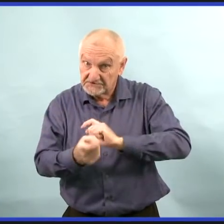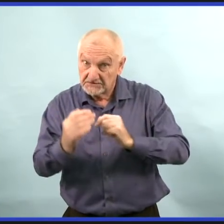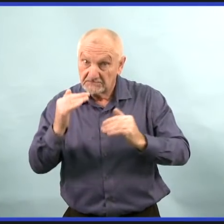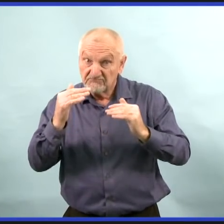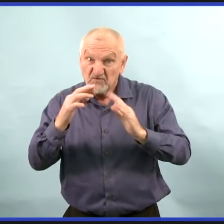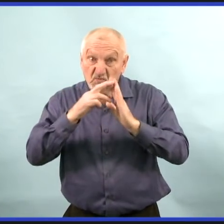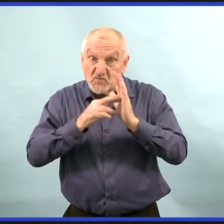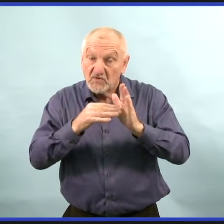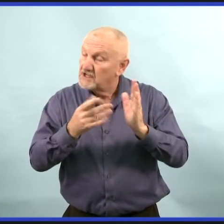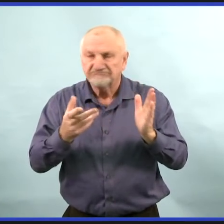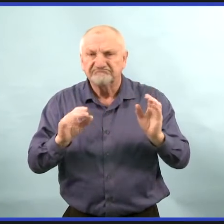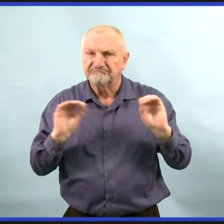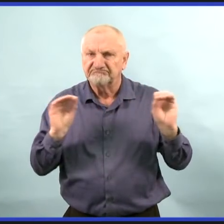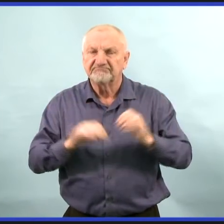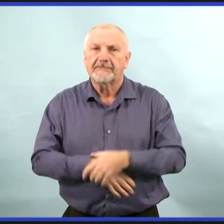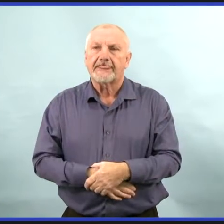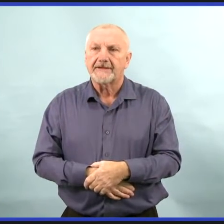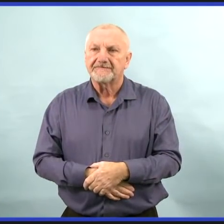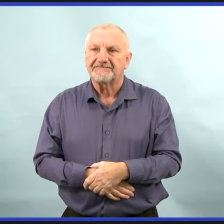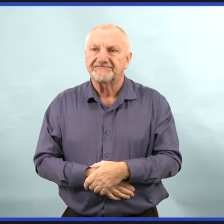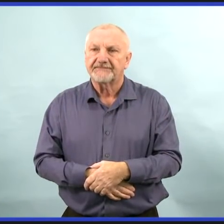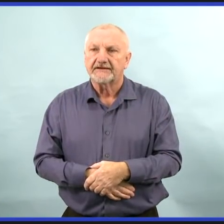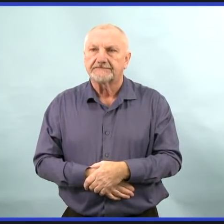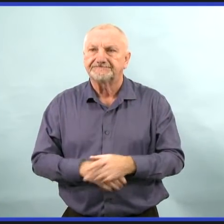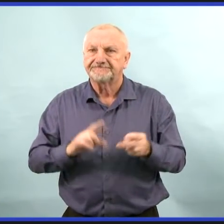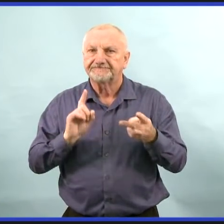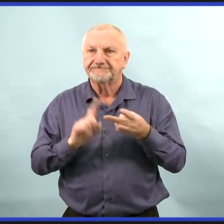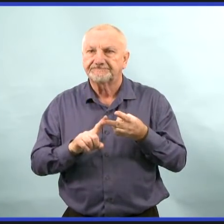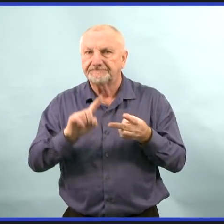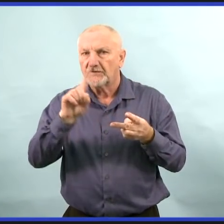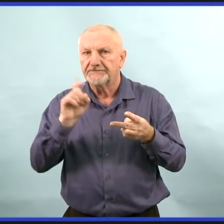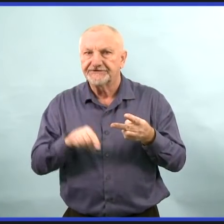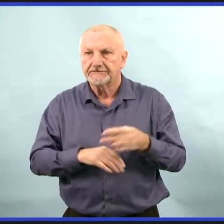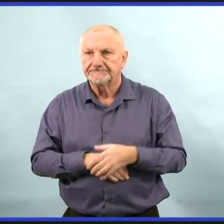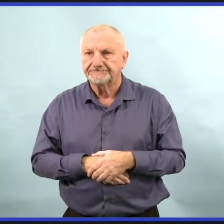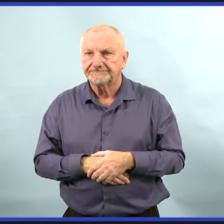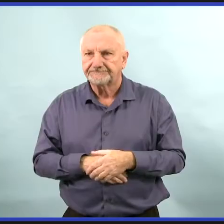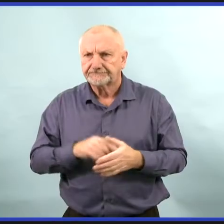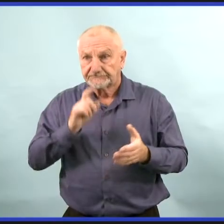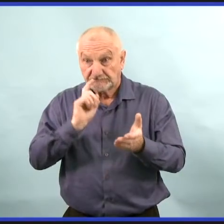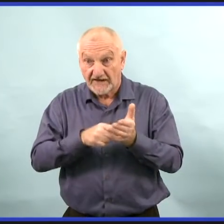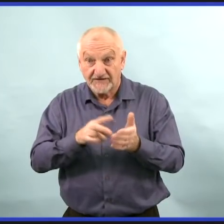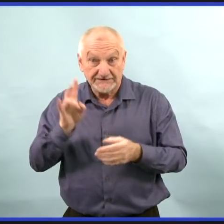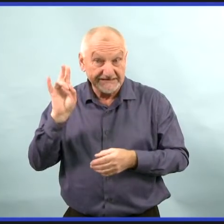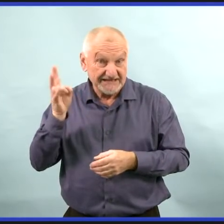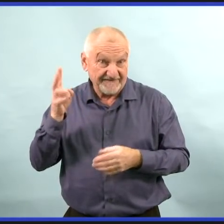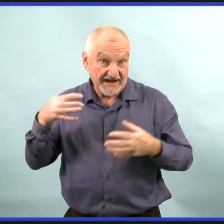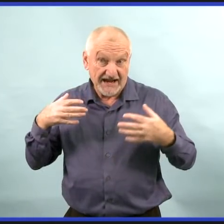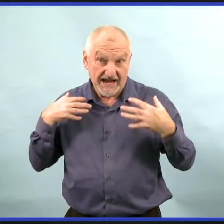the region the seven regions health district has a very large number of active cases per capita it's